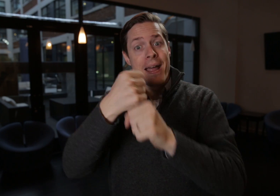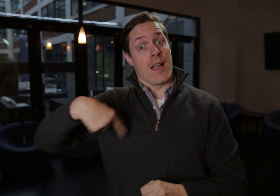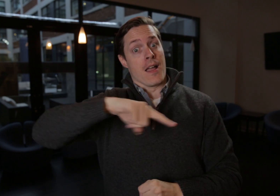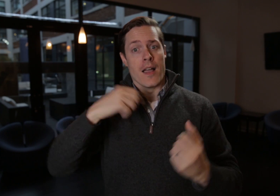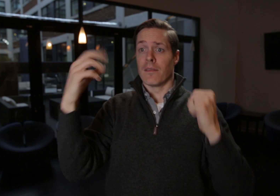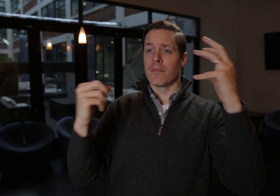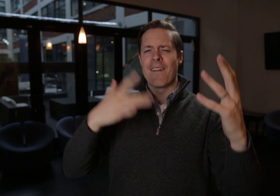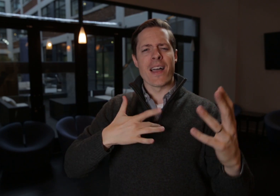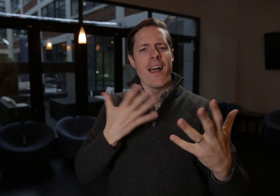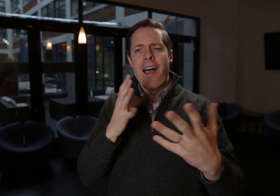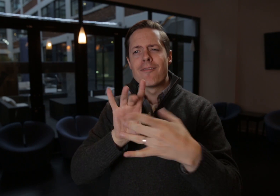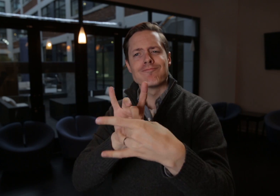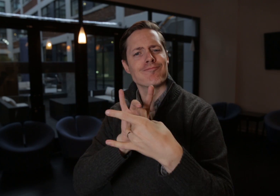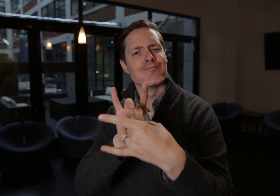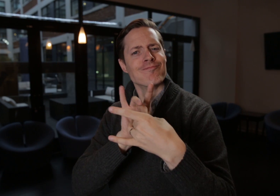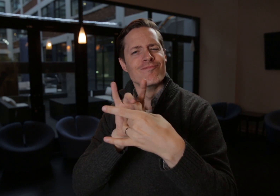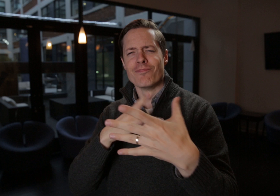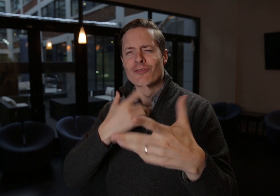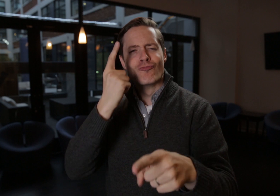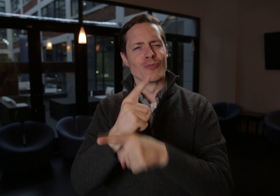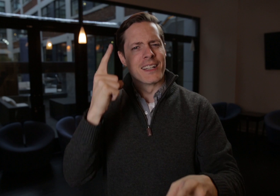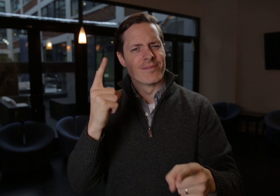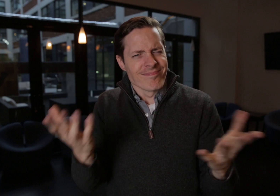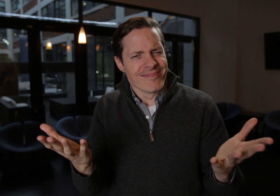to make those of us who are signing feel more connected in a way that just feels right.